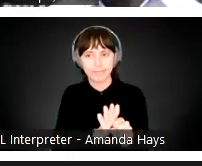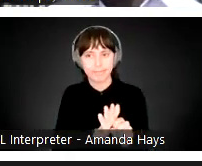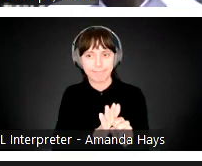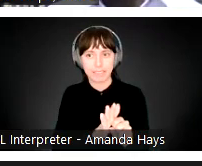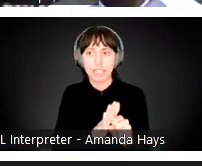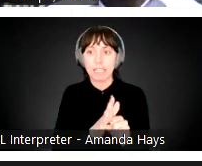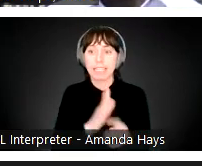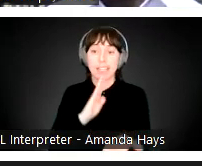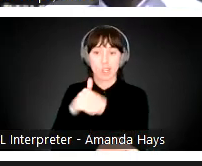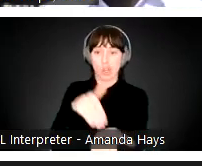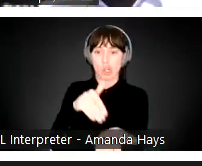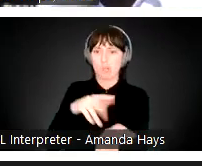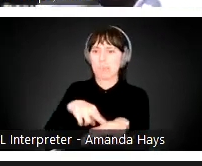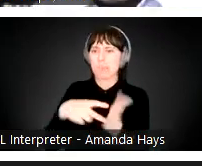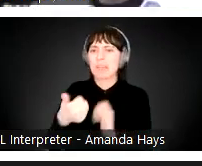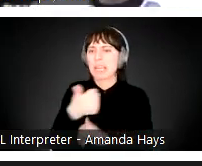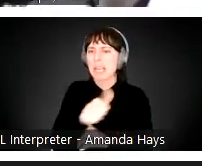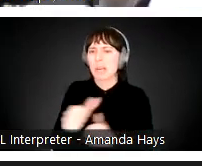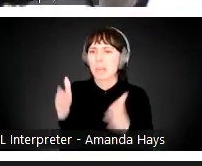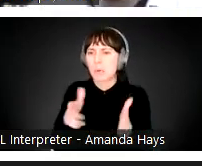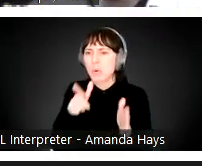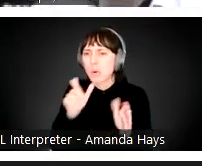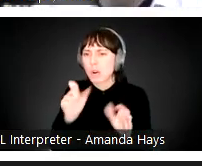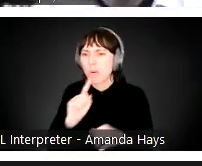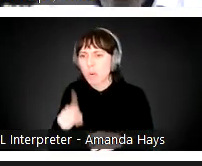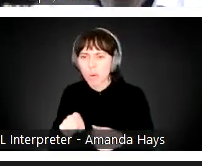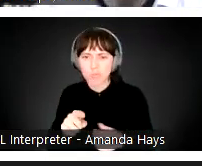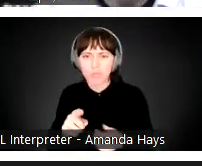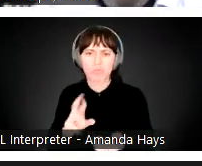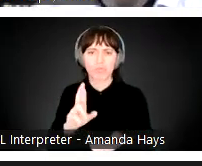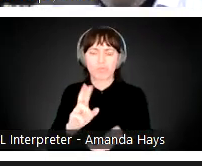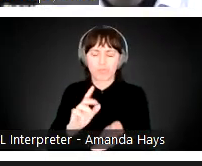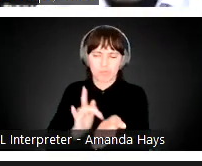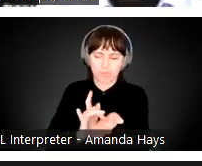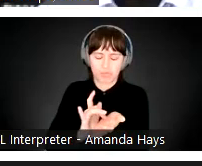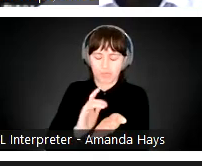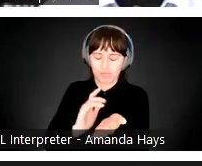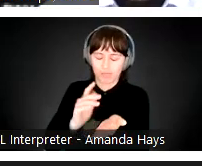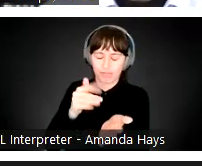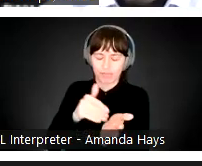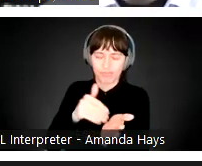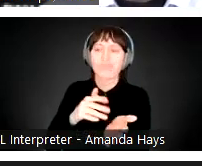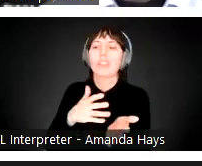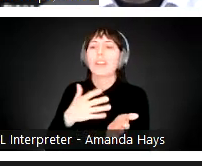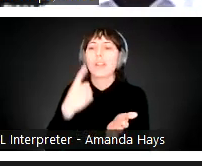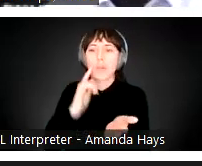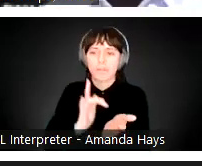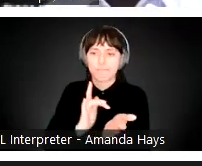I mean any clinician- they're really ruling out other causes for the symptoms,